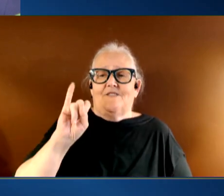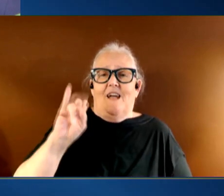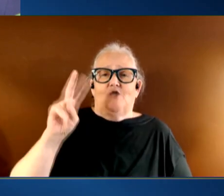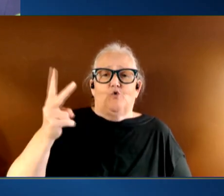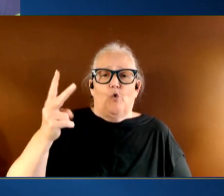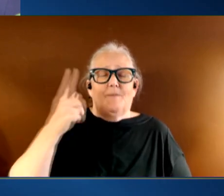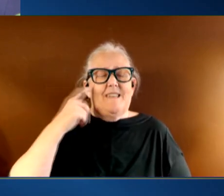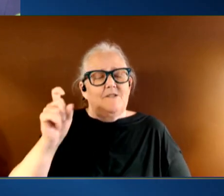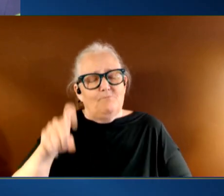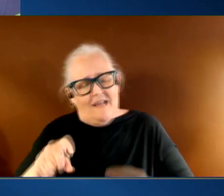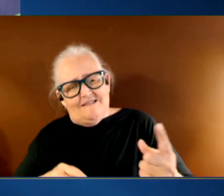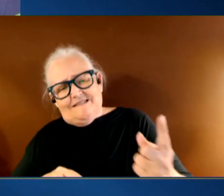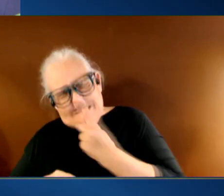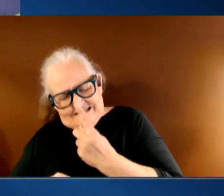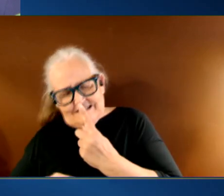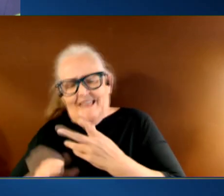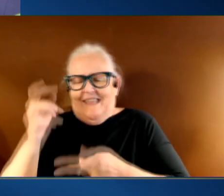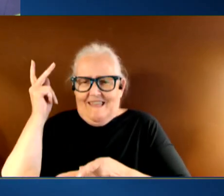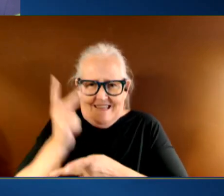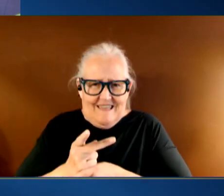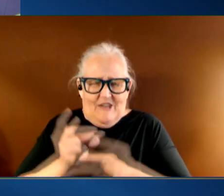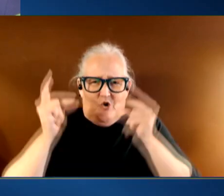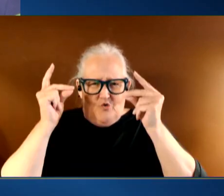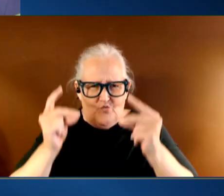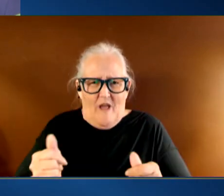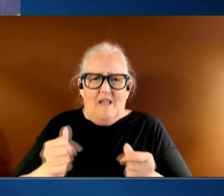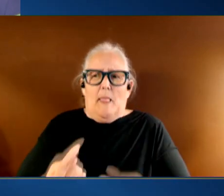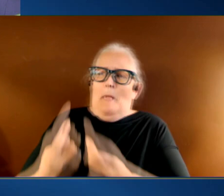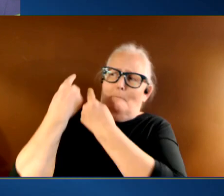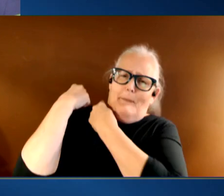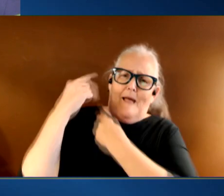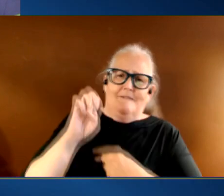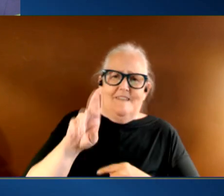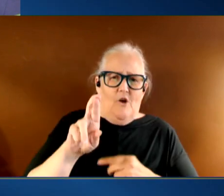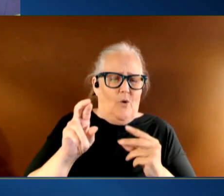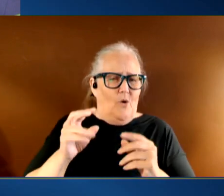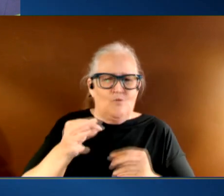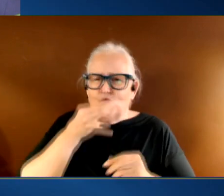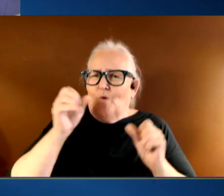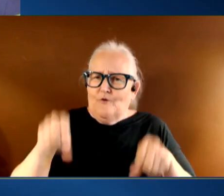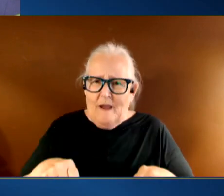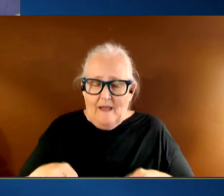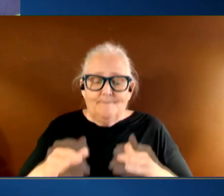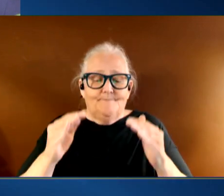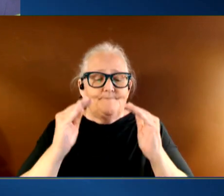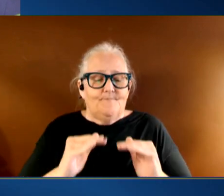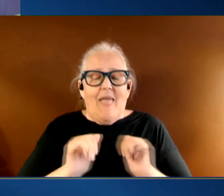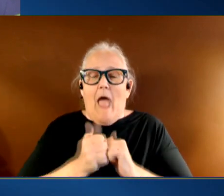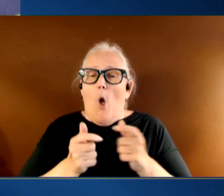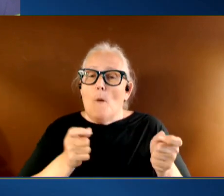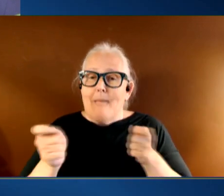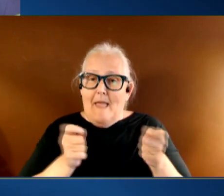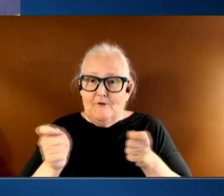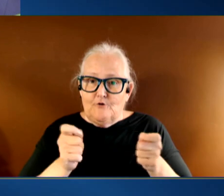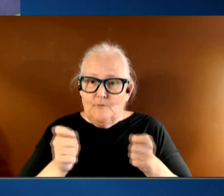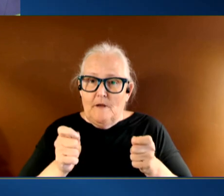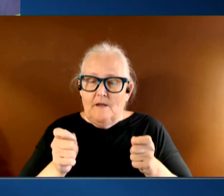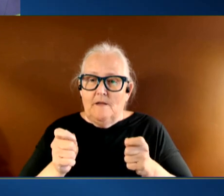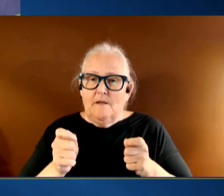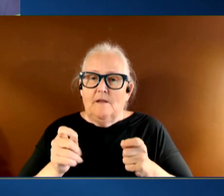into care, into the back as quickly as possible. Management, look for an individualized pain plan.